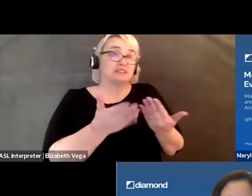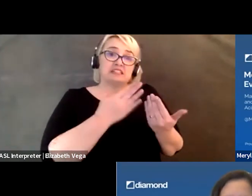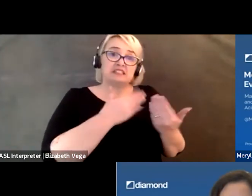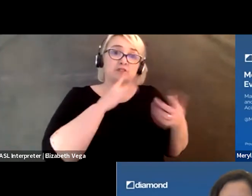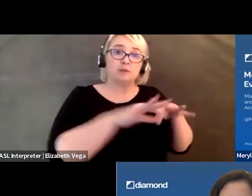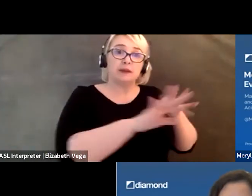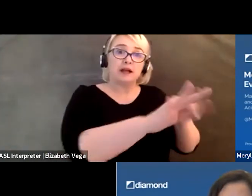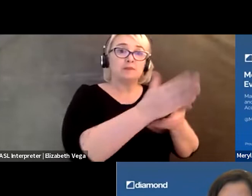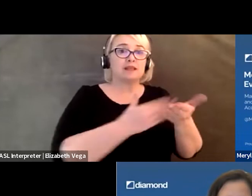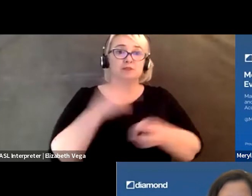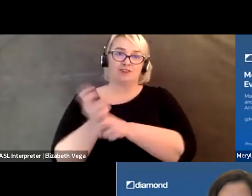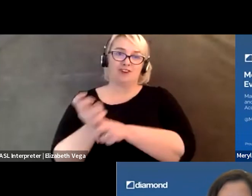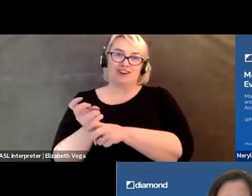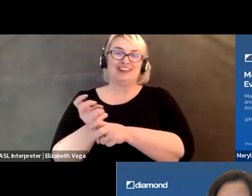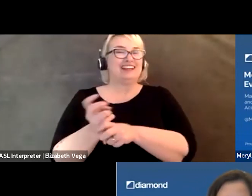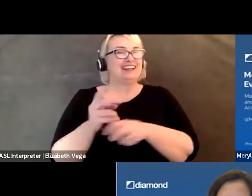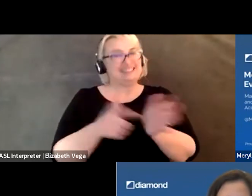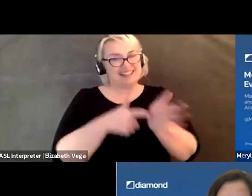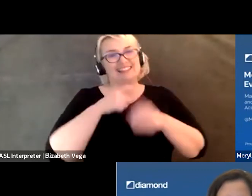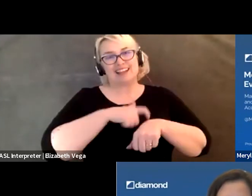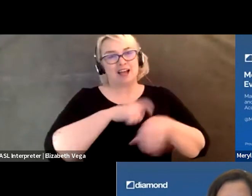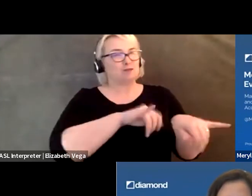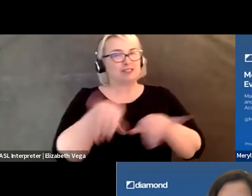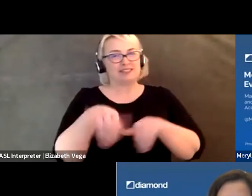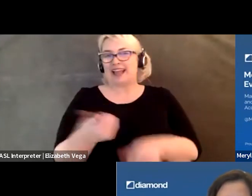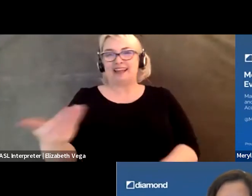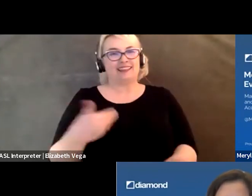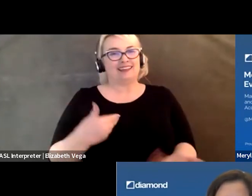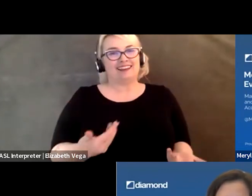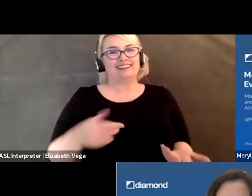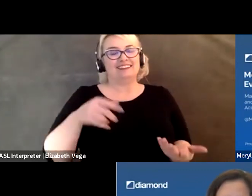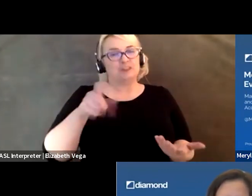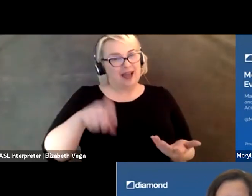It takes time, just like anything else to learn it and become comfortable